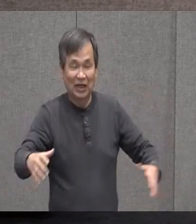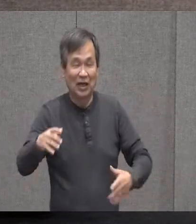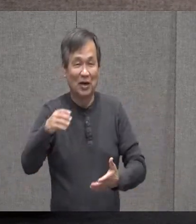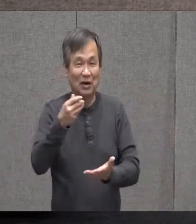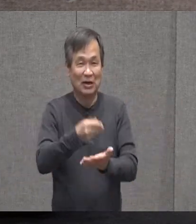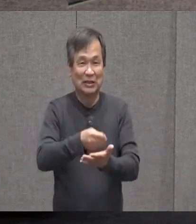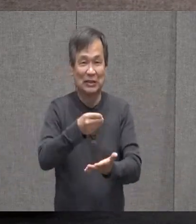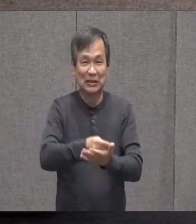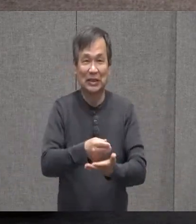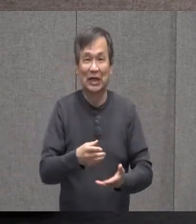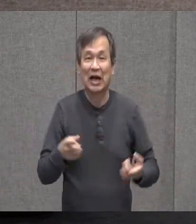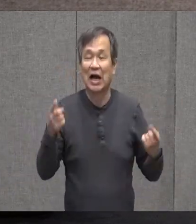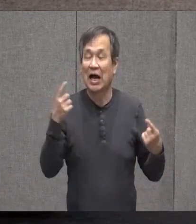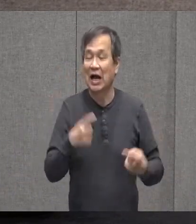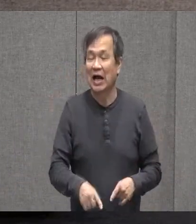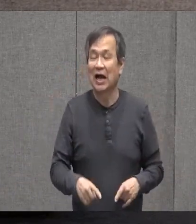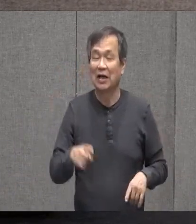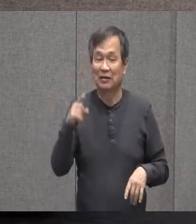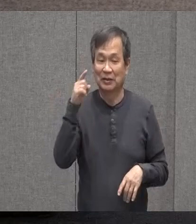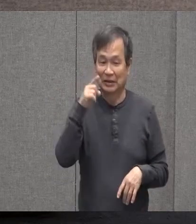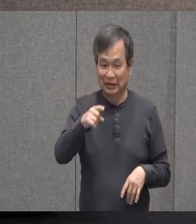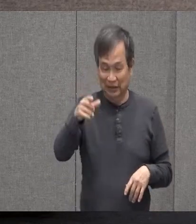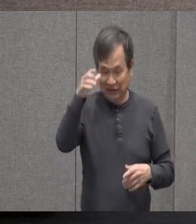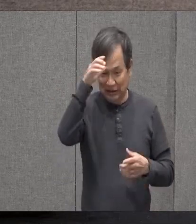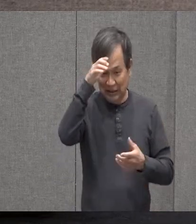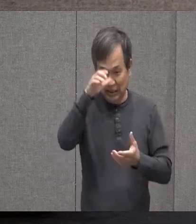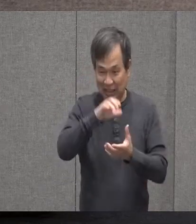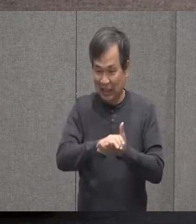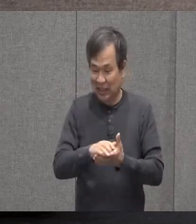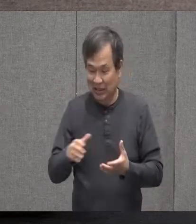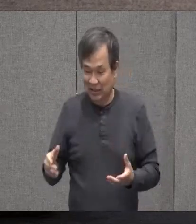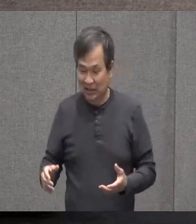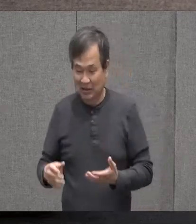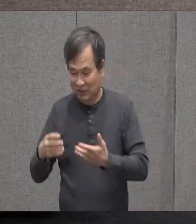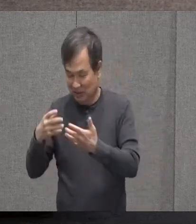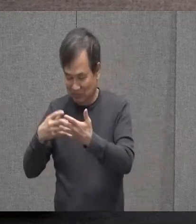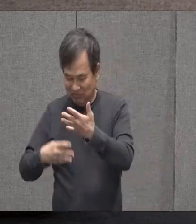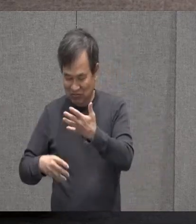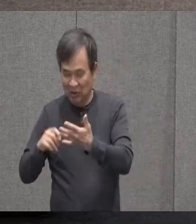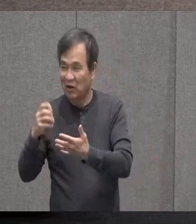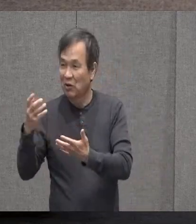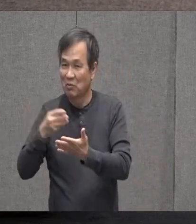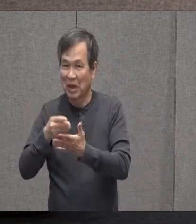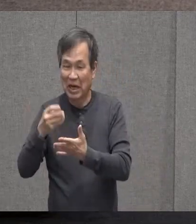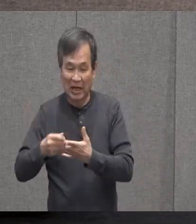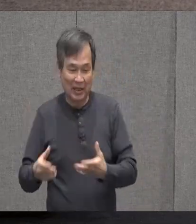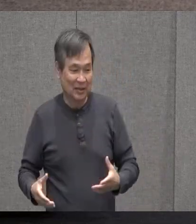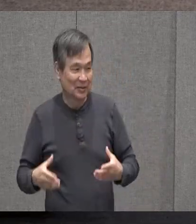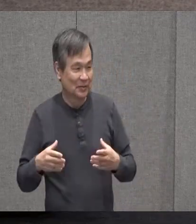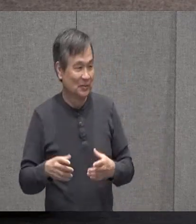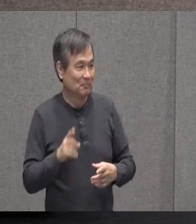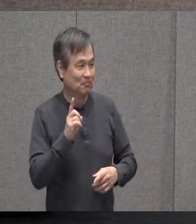Morning came and off went Mr. Haktak with a long list of things to buy in the village. Instead of vegetables to trade,